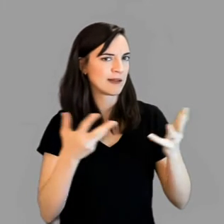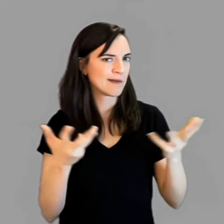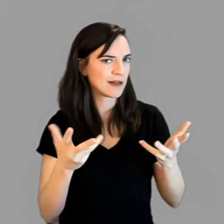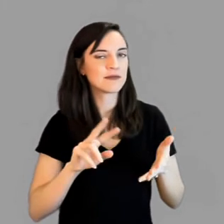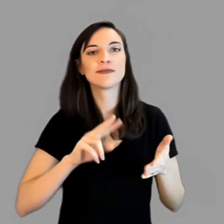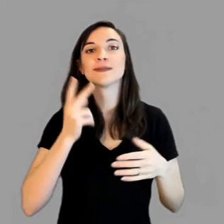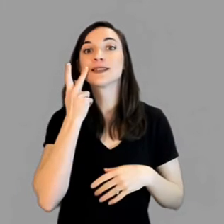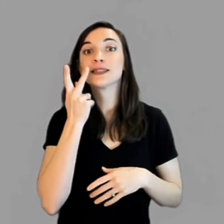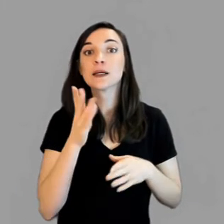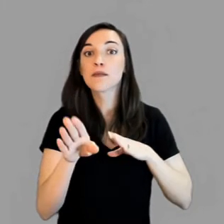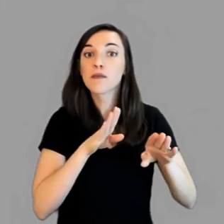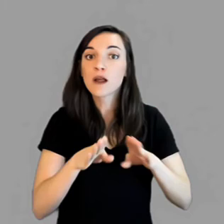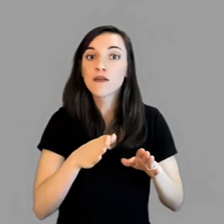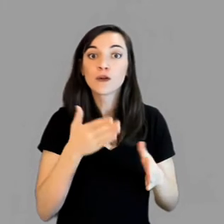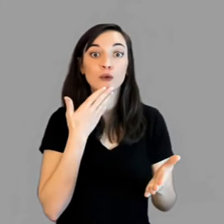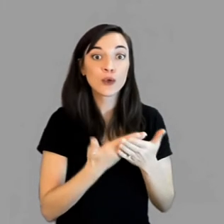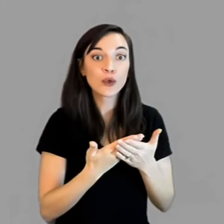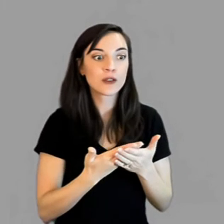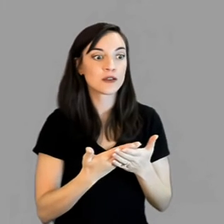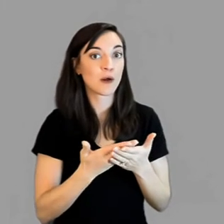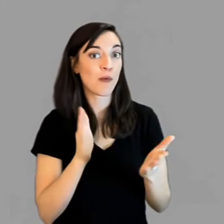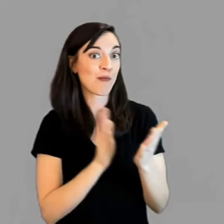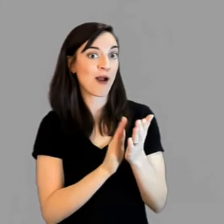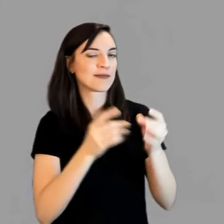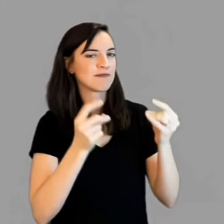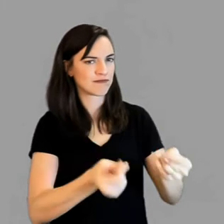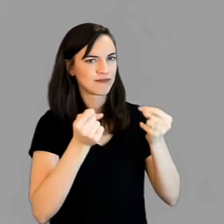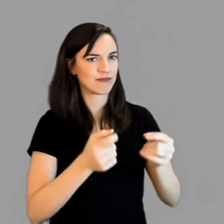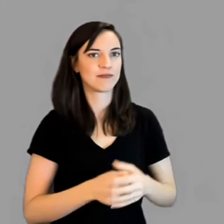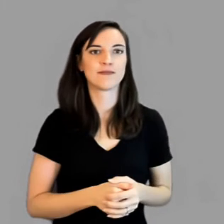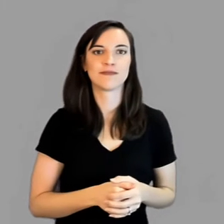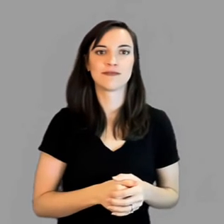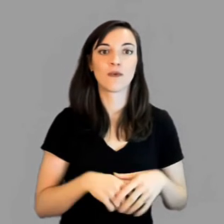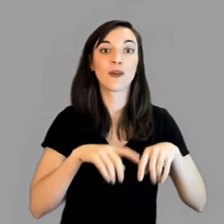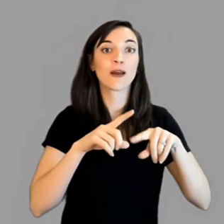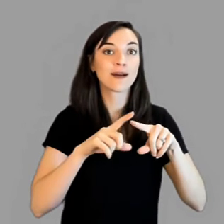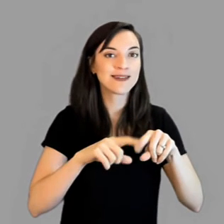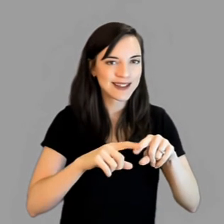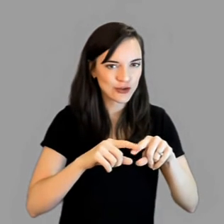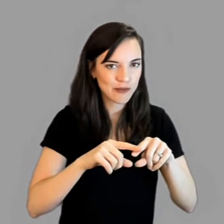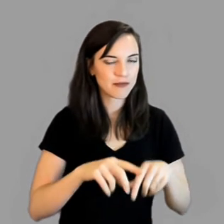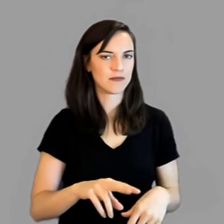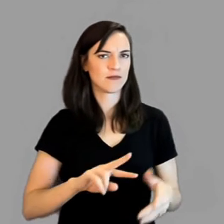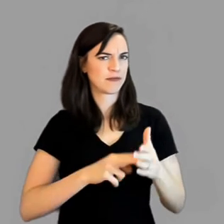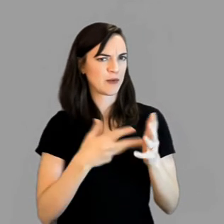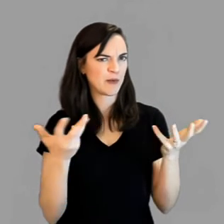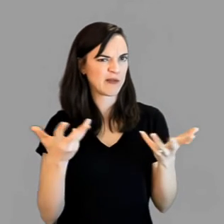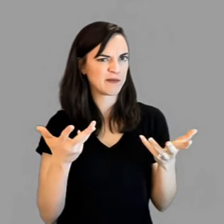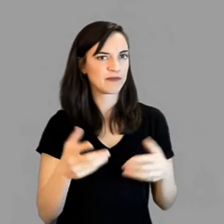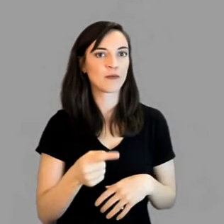following an observed target behavior], contingent [meaning only given when the target behavior